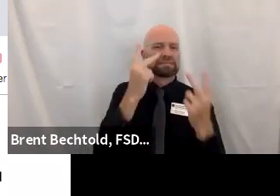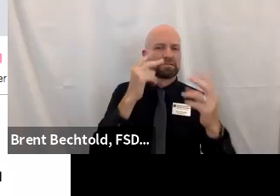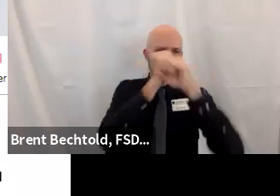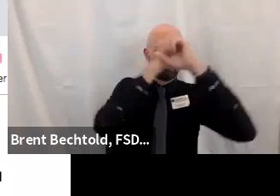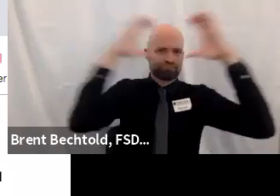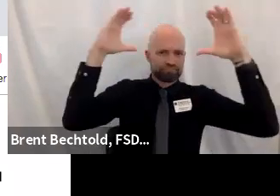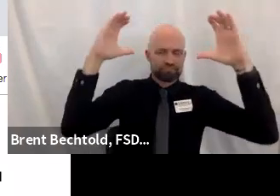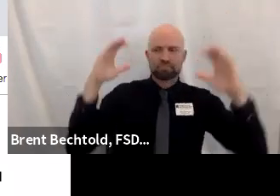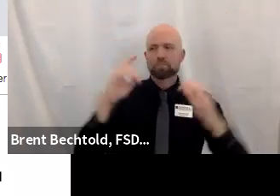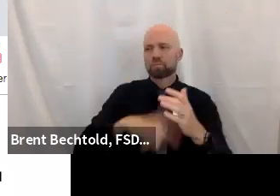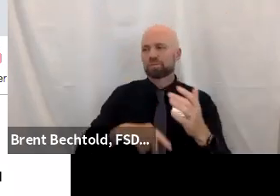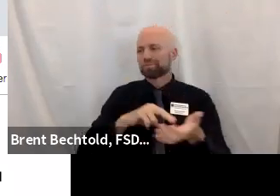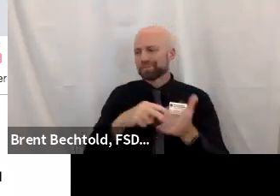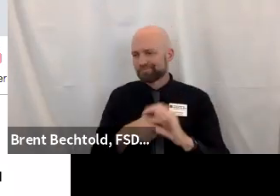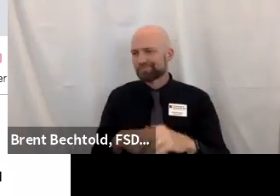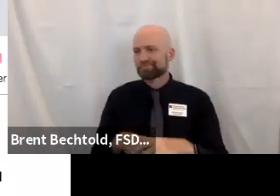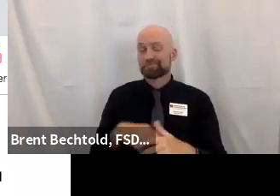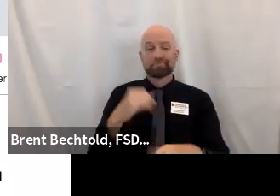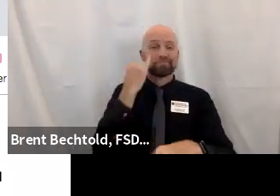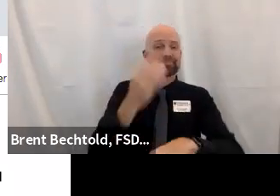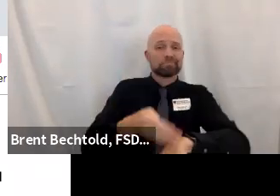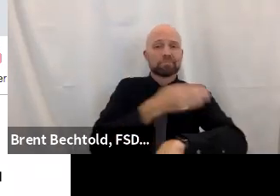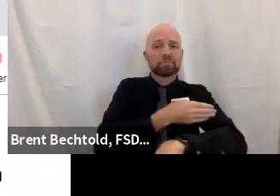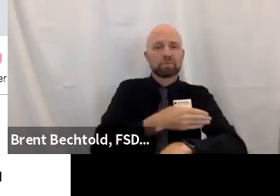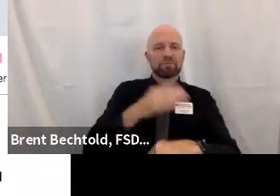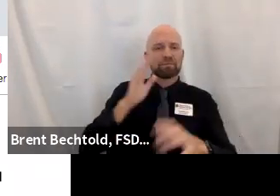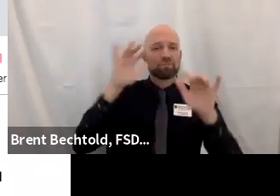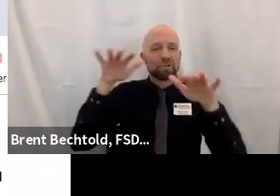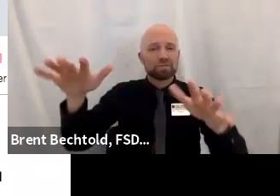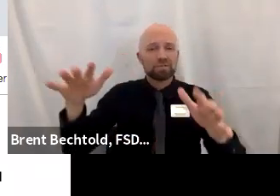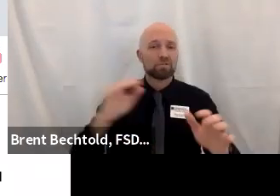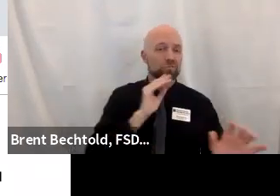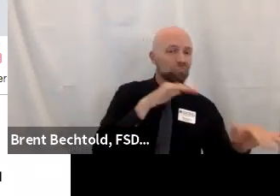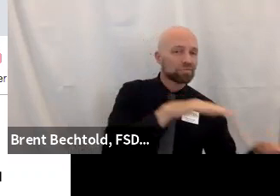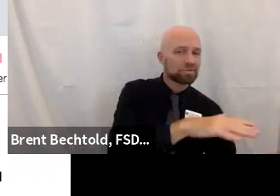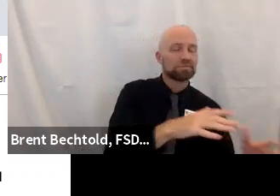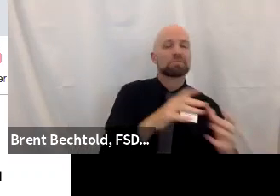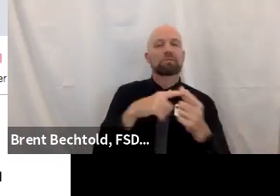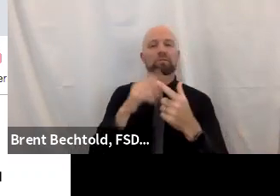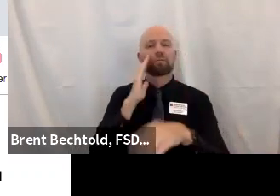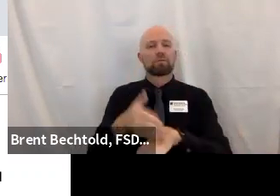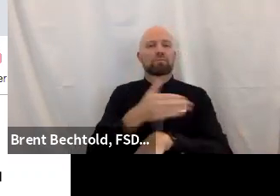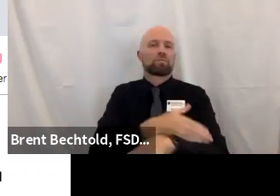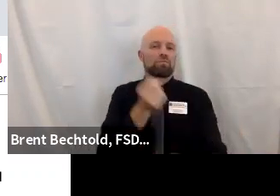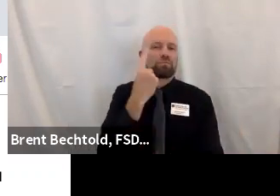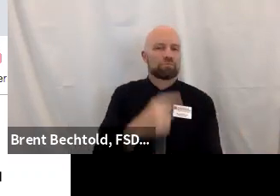So...when we read silently, we want students to visualize what they're reading and that will help improve their prosody